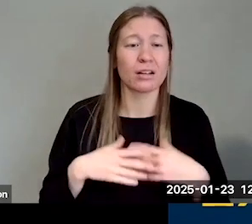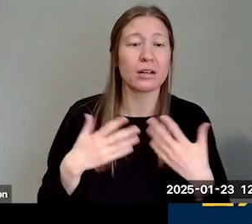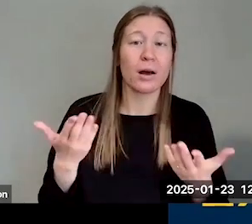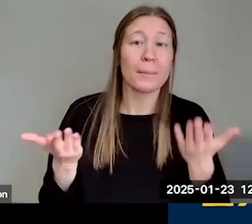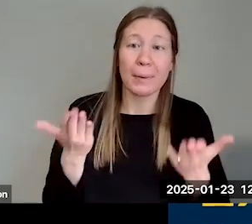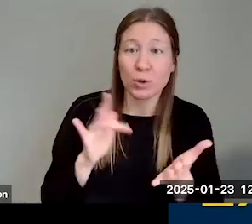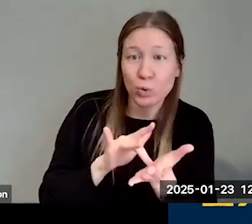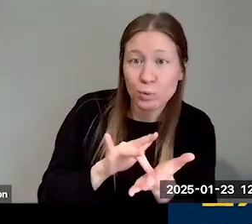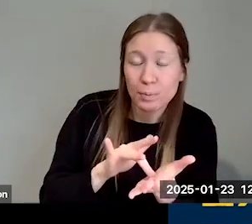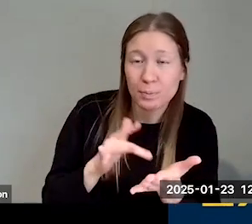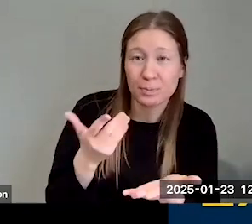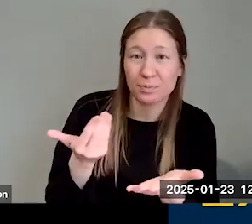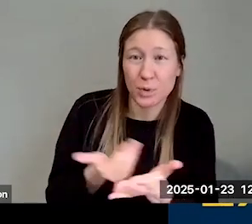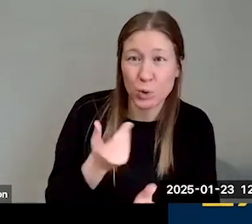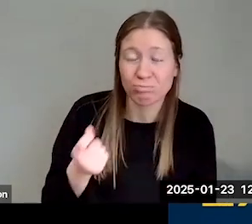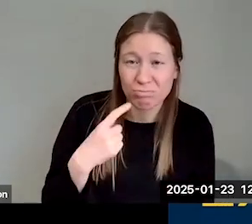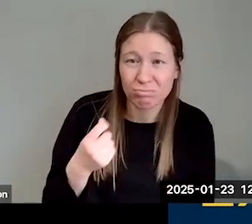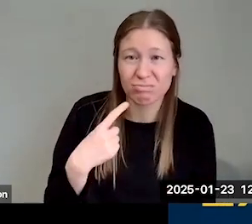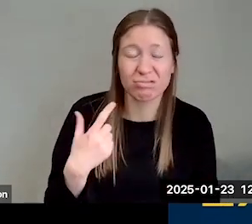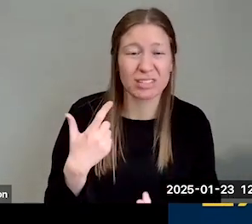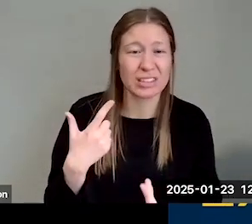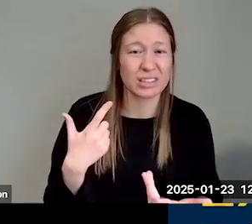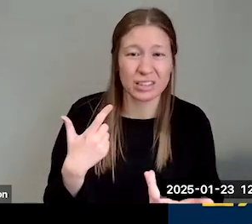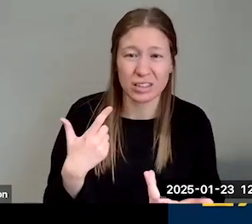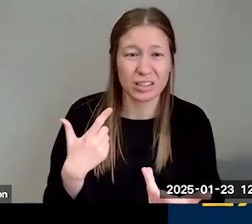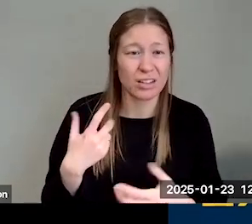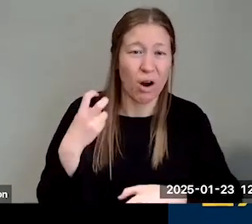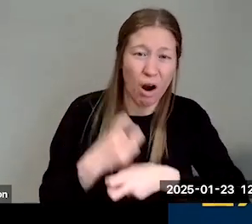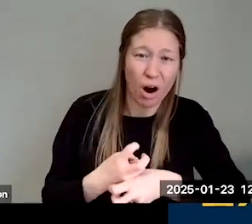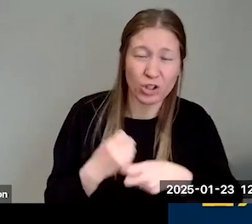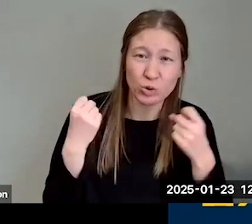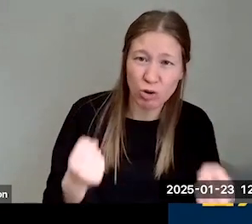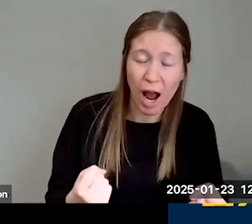to drive in the morning, or they're finding it difficult to stay awake at work.